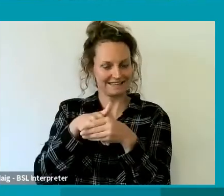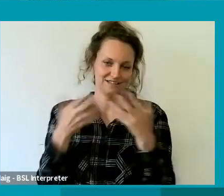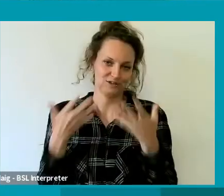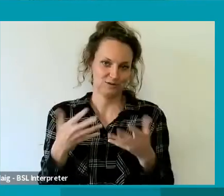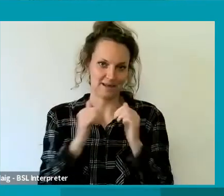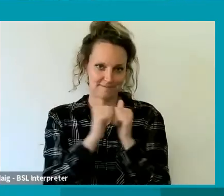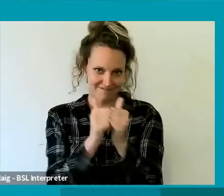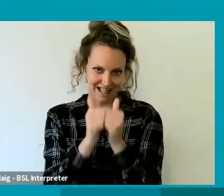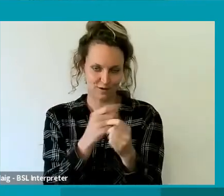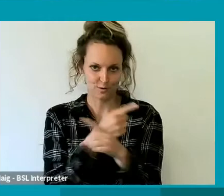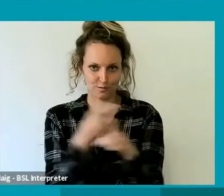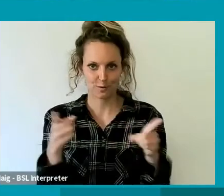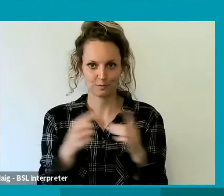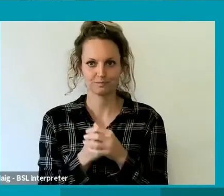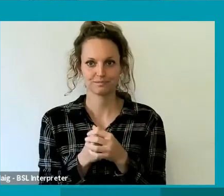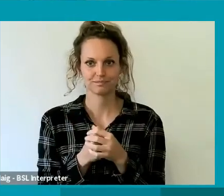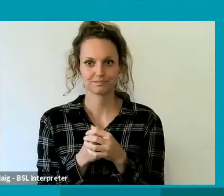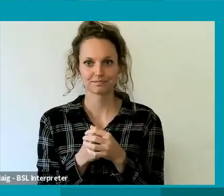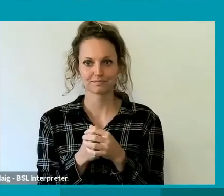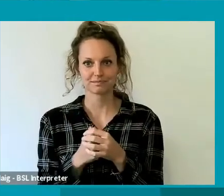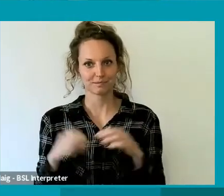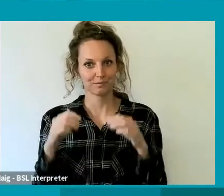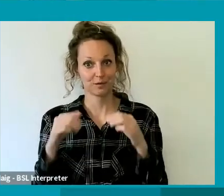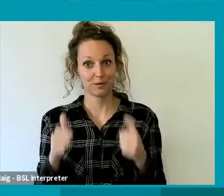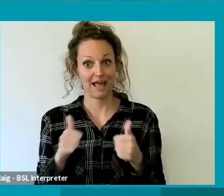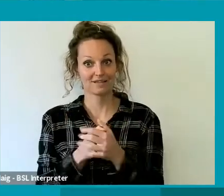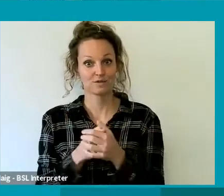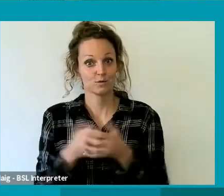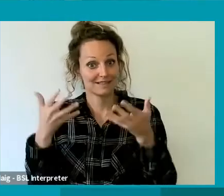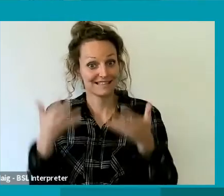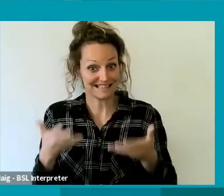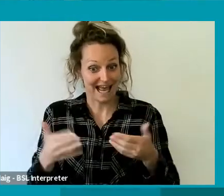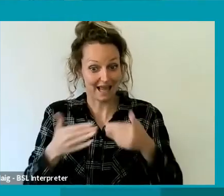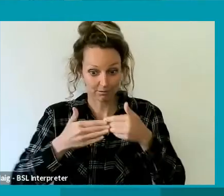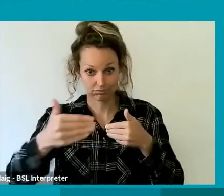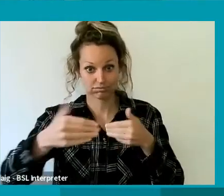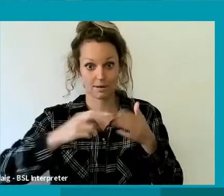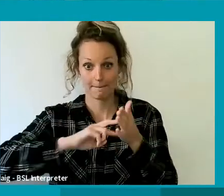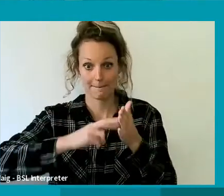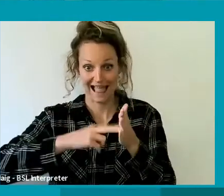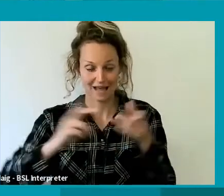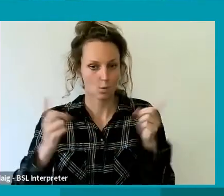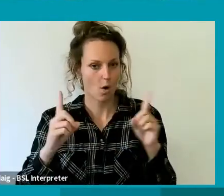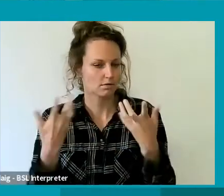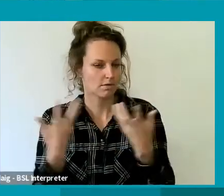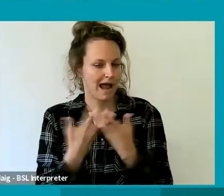So without further ado today we're going to be doing how to create a